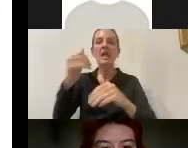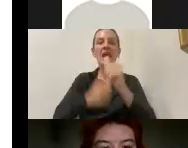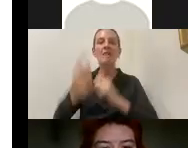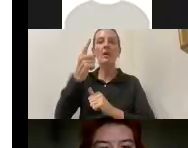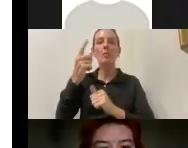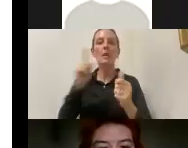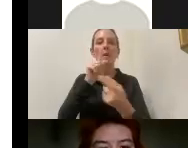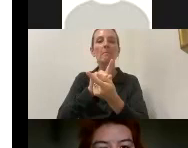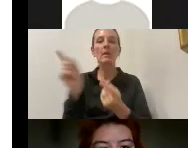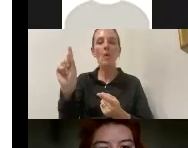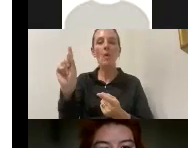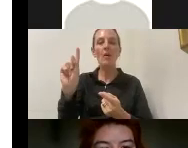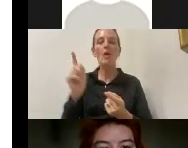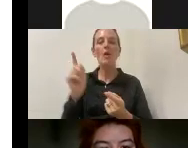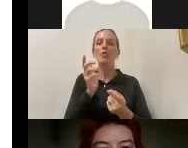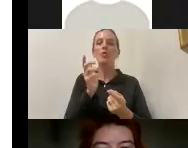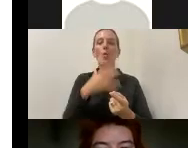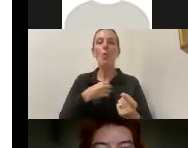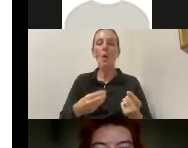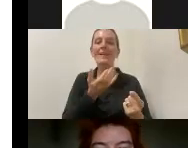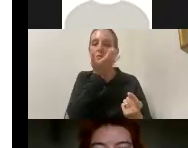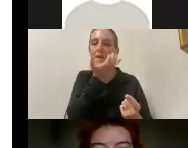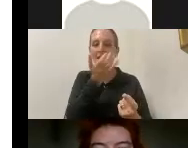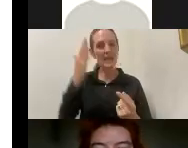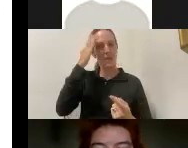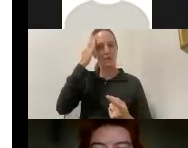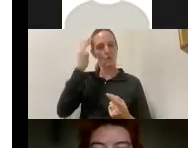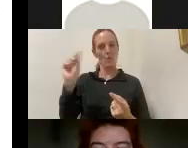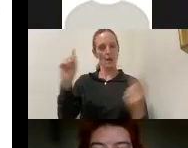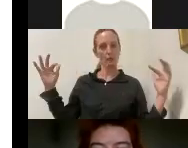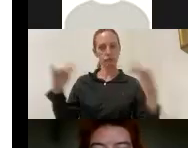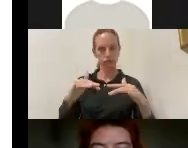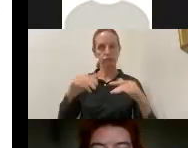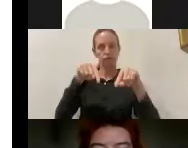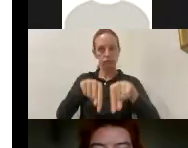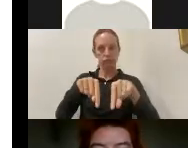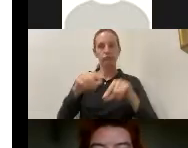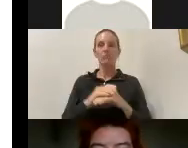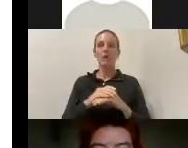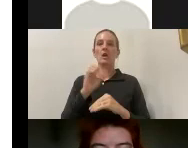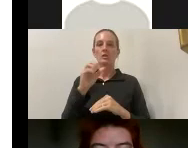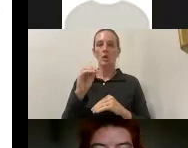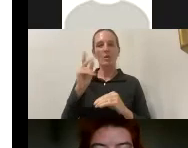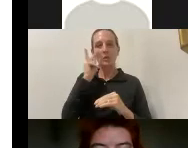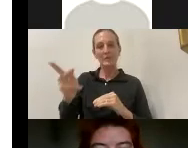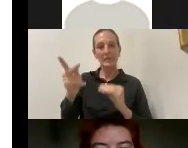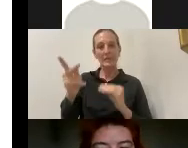Desmarais was named, unfortunately, after Father Alphonse Desmarais, the first missionary in the area. And if you can see on the right there's an image of Wabasca.